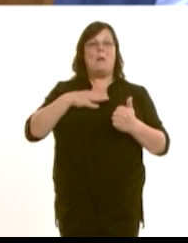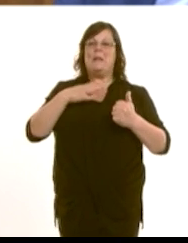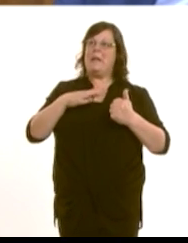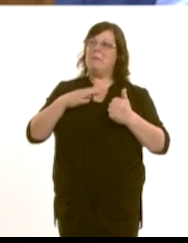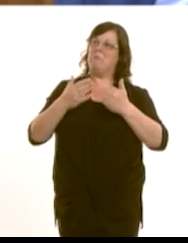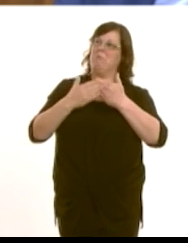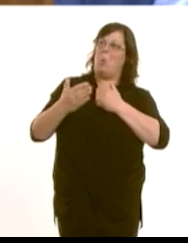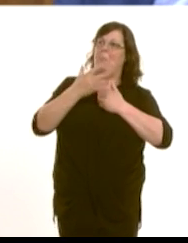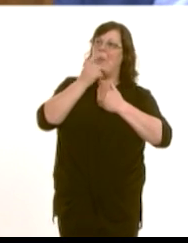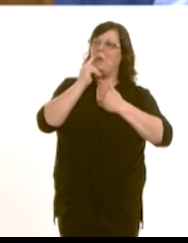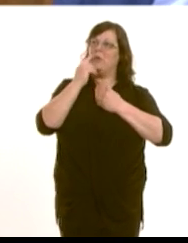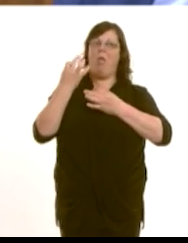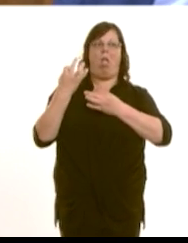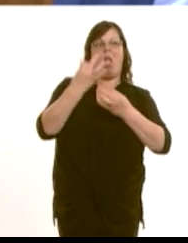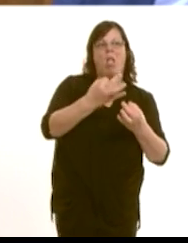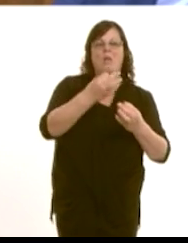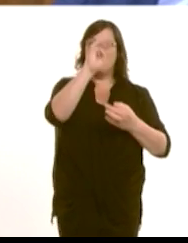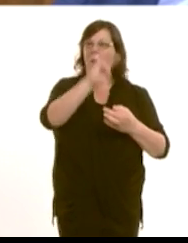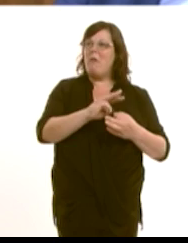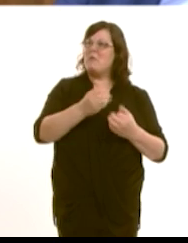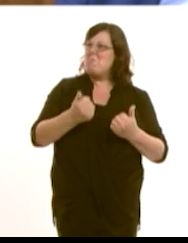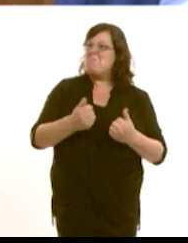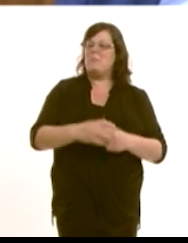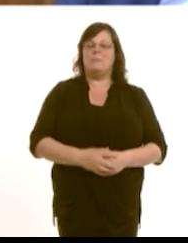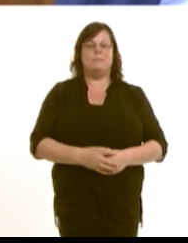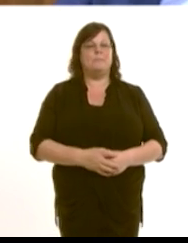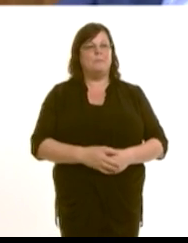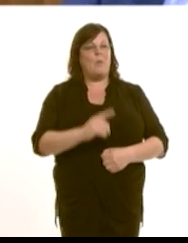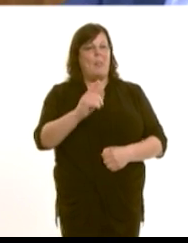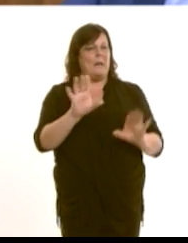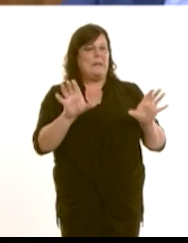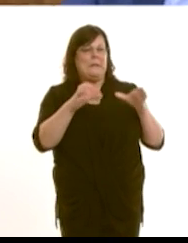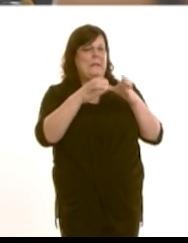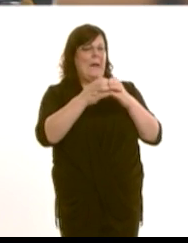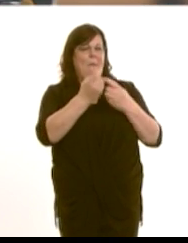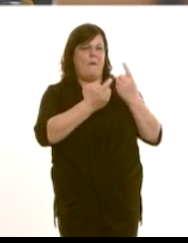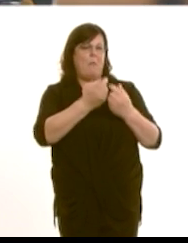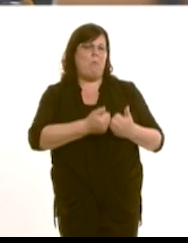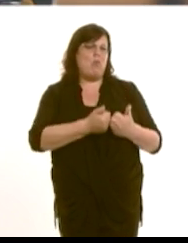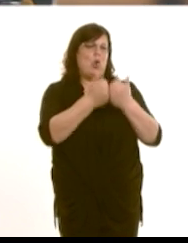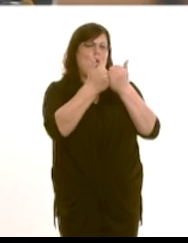Carwyn Jones: Sheís absolutely right to say as well that the team have been role models as far as young people are concerned.